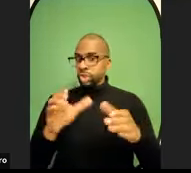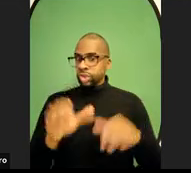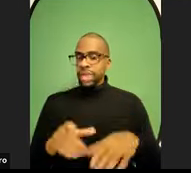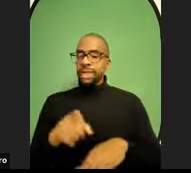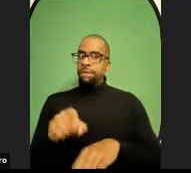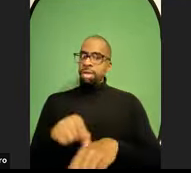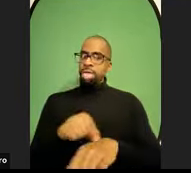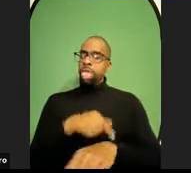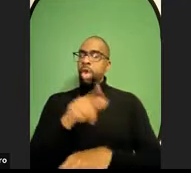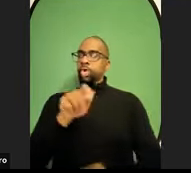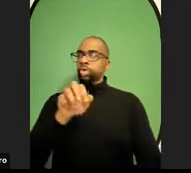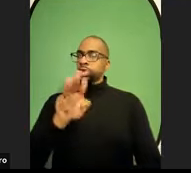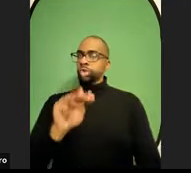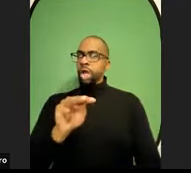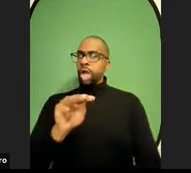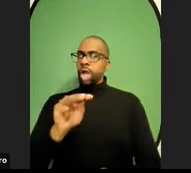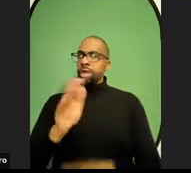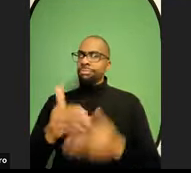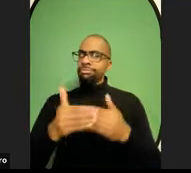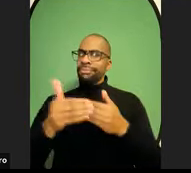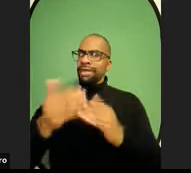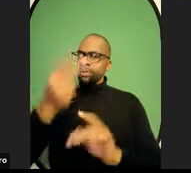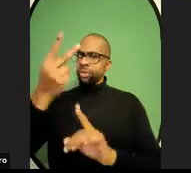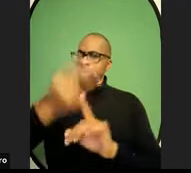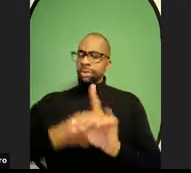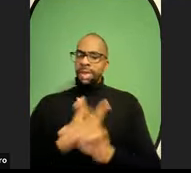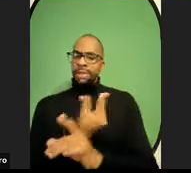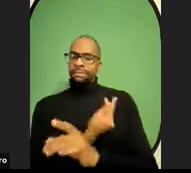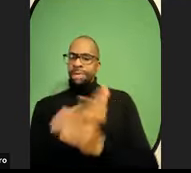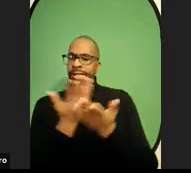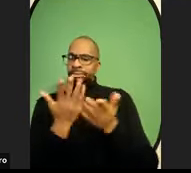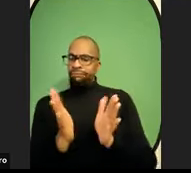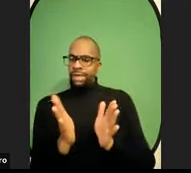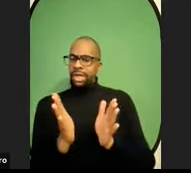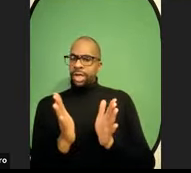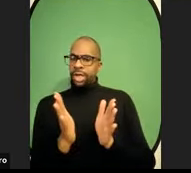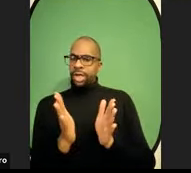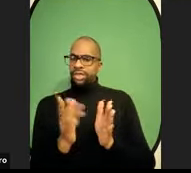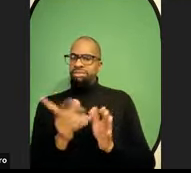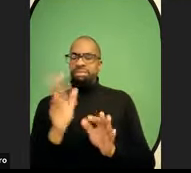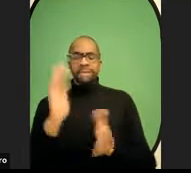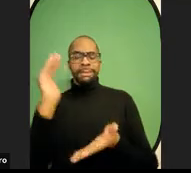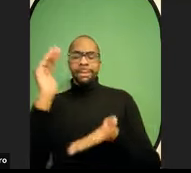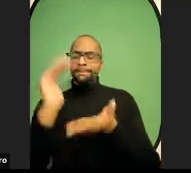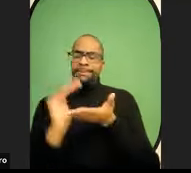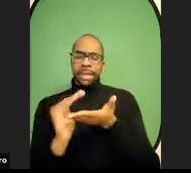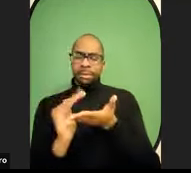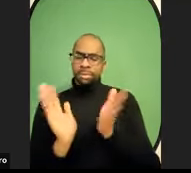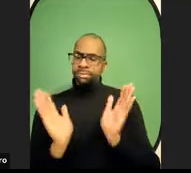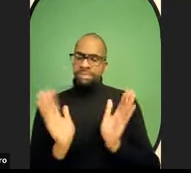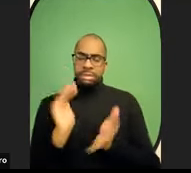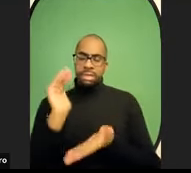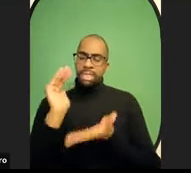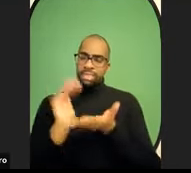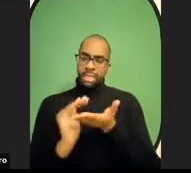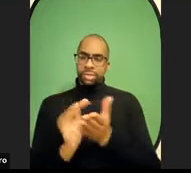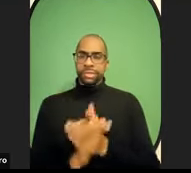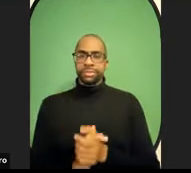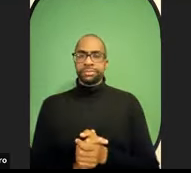Now the chances of getting any long term side effects. After two months of receiving them. e vaccine would be e vaccine would be minimal to non